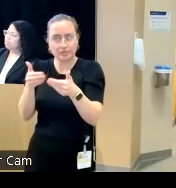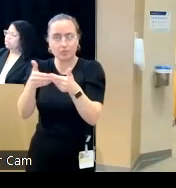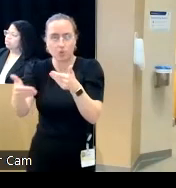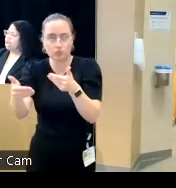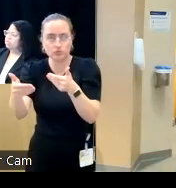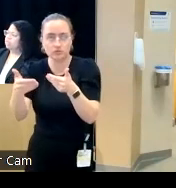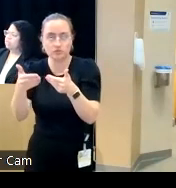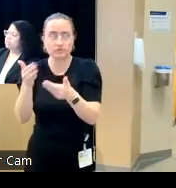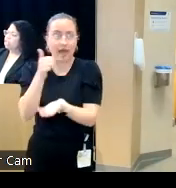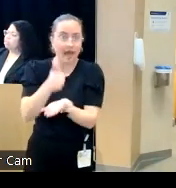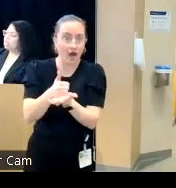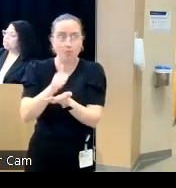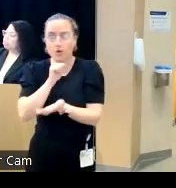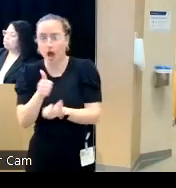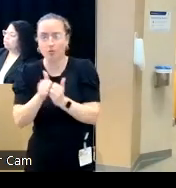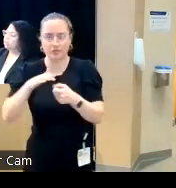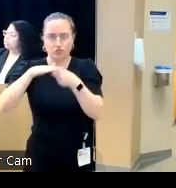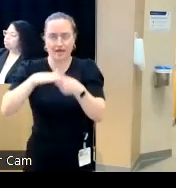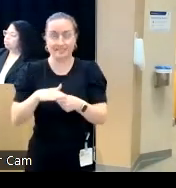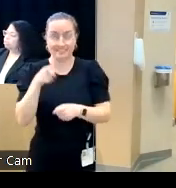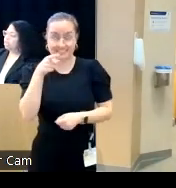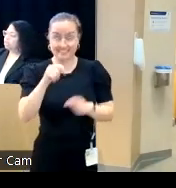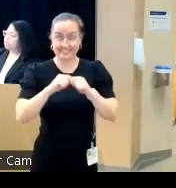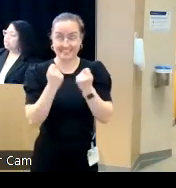I have a outstanding team that's helping me with this with this project